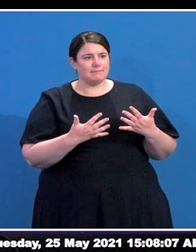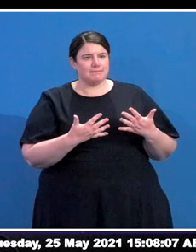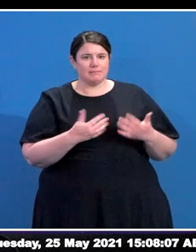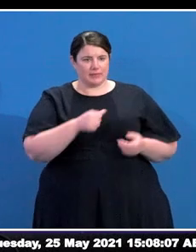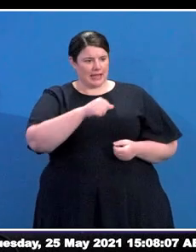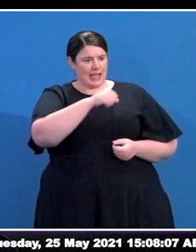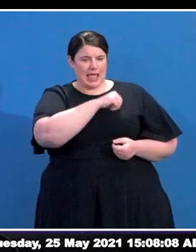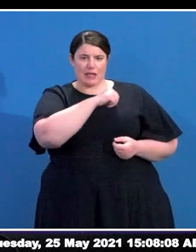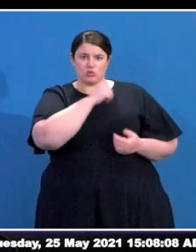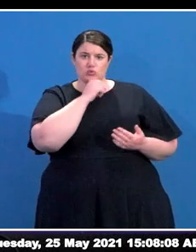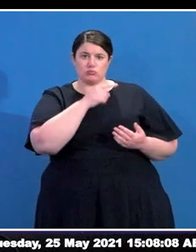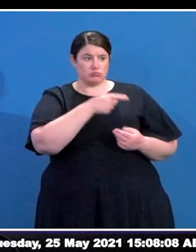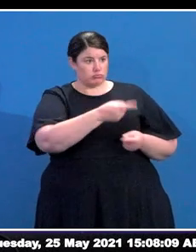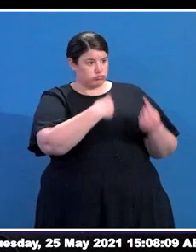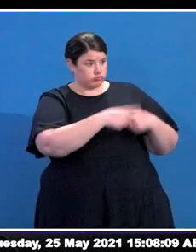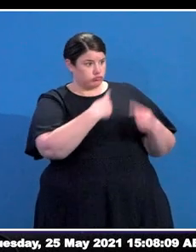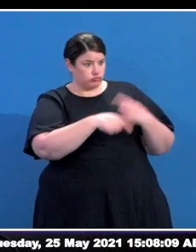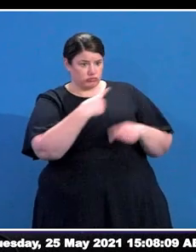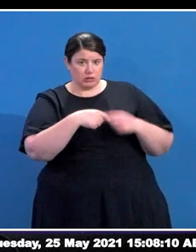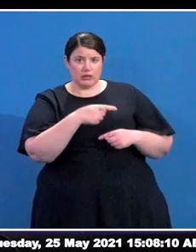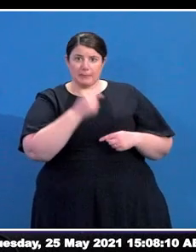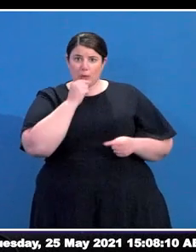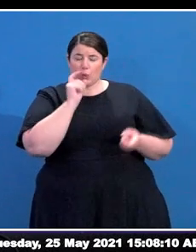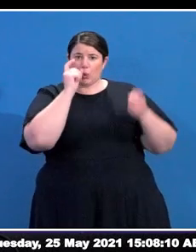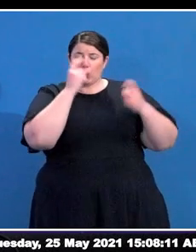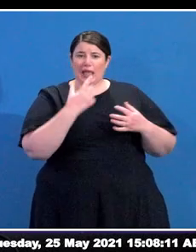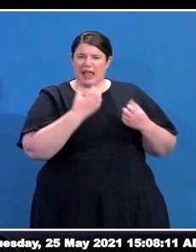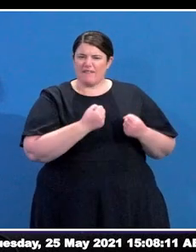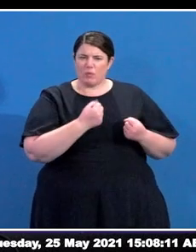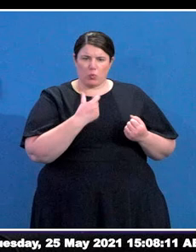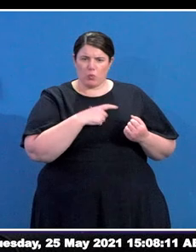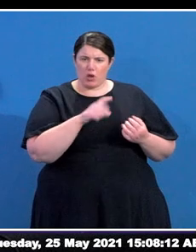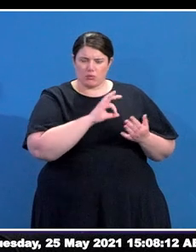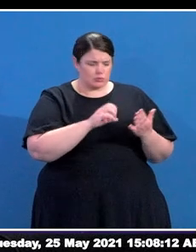reported to you by staff about, for example, the reasons for nonreporting?